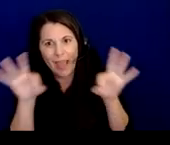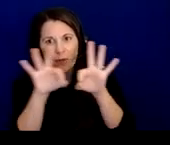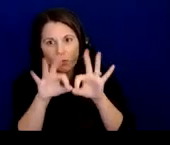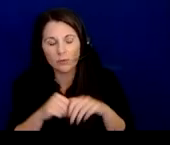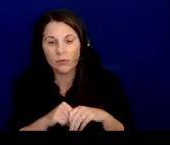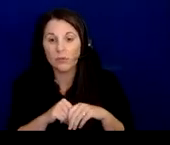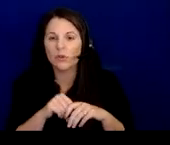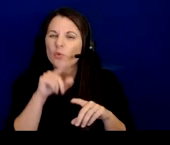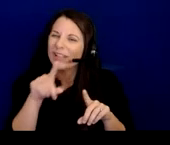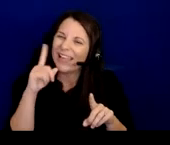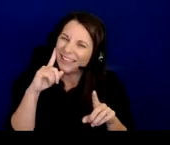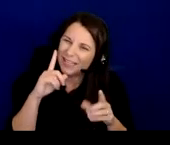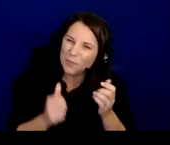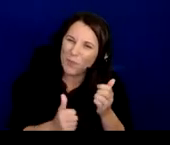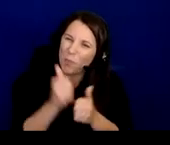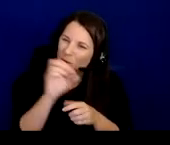maybe some young millennials, and